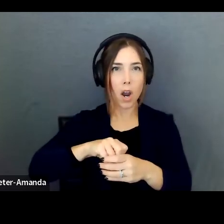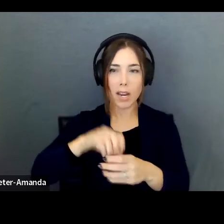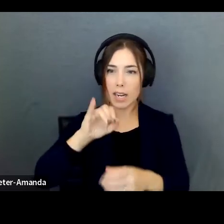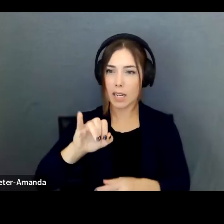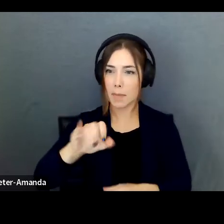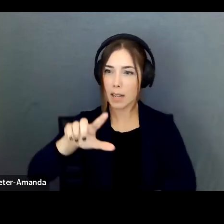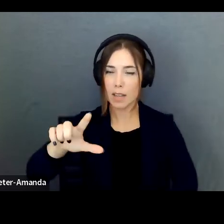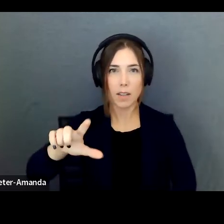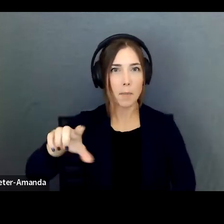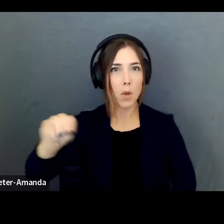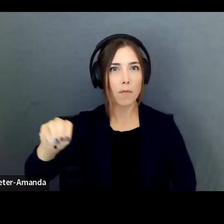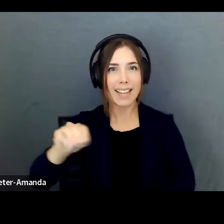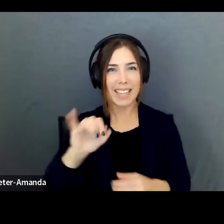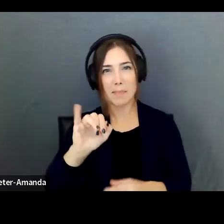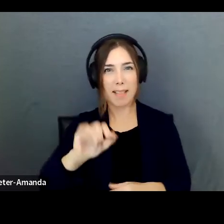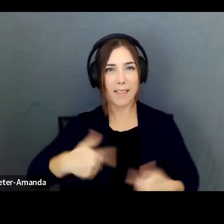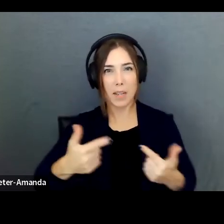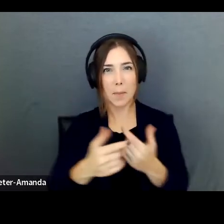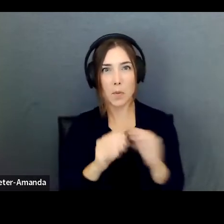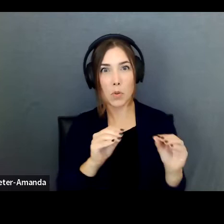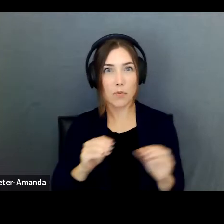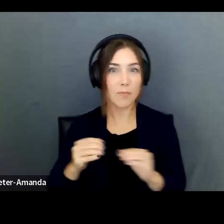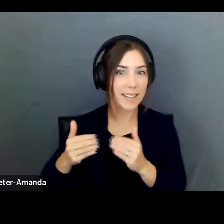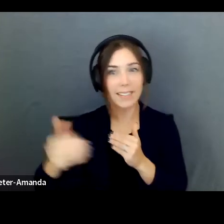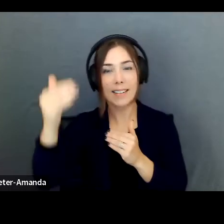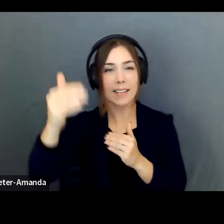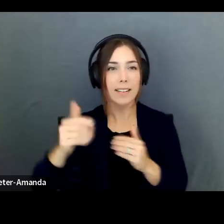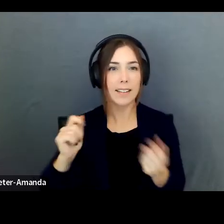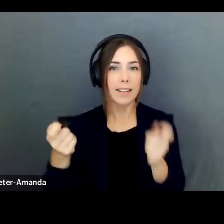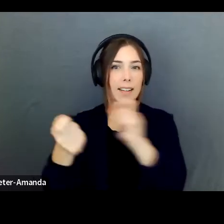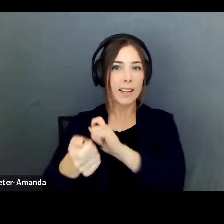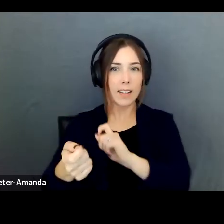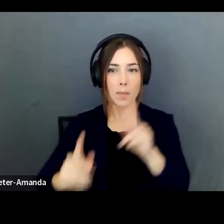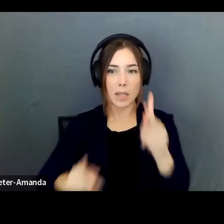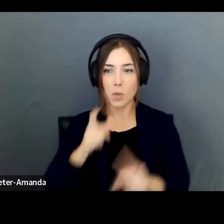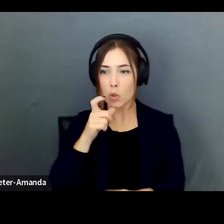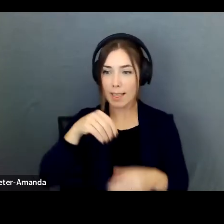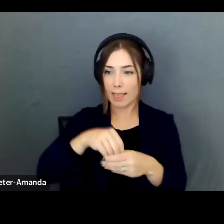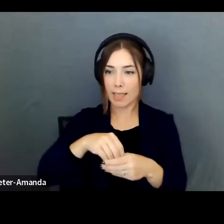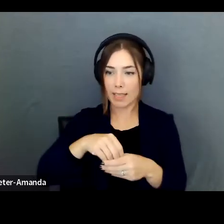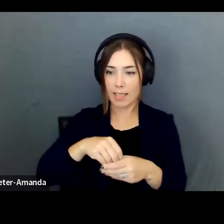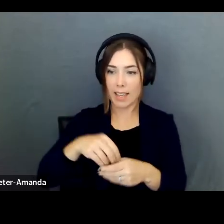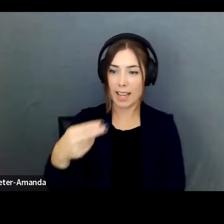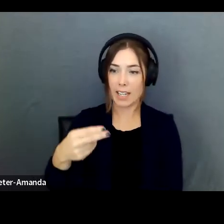there are people out there that live in HCBS settings and they have never experienced these